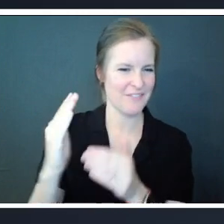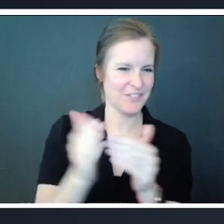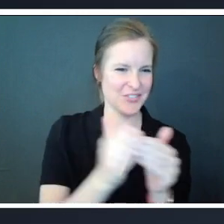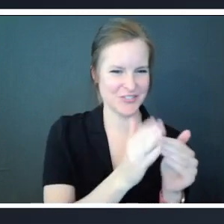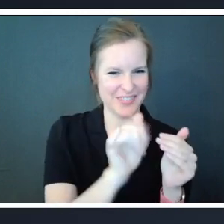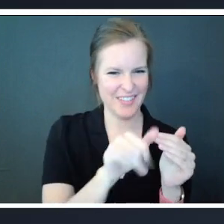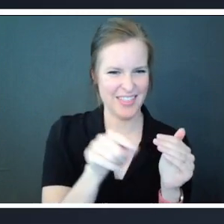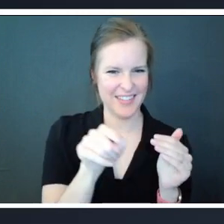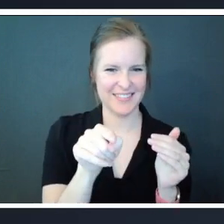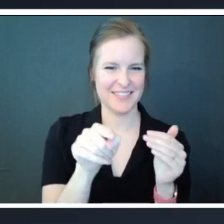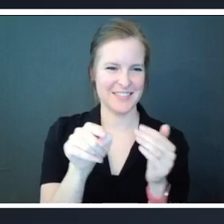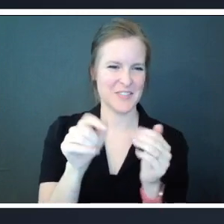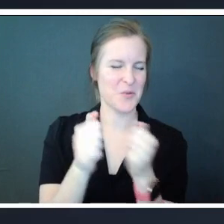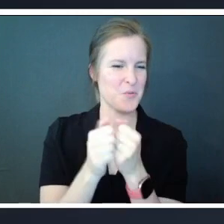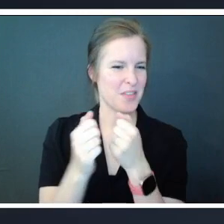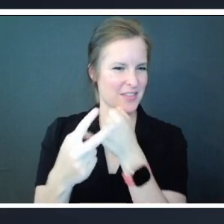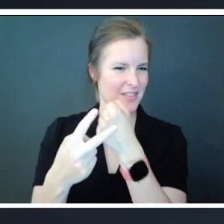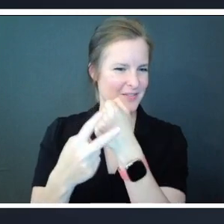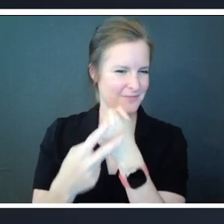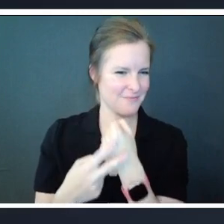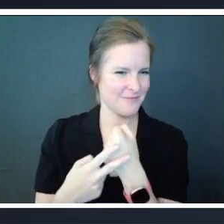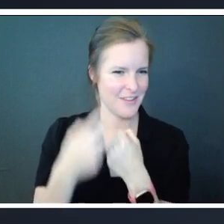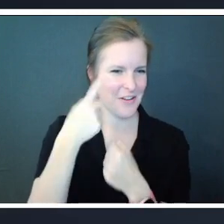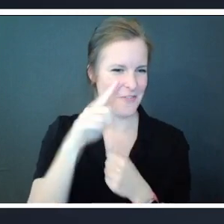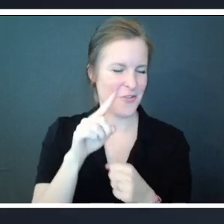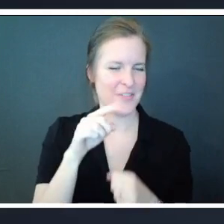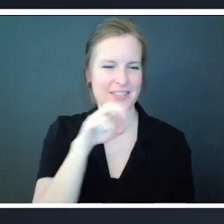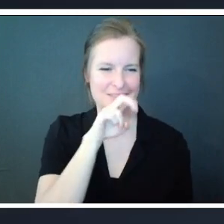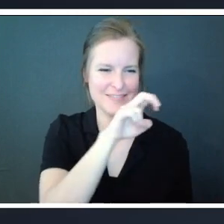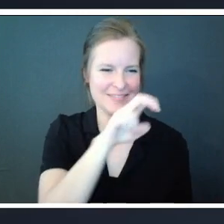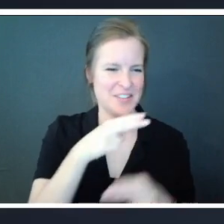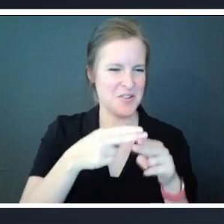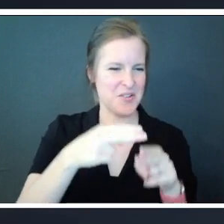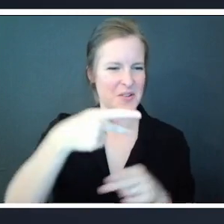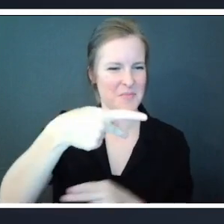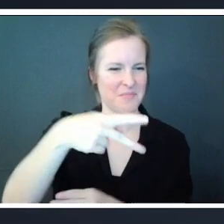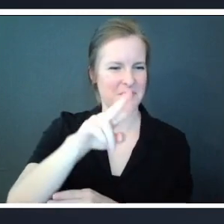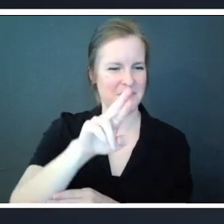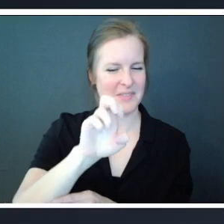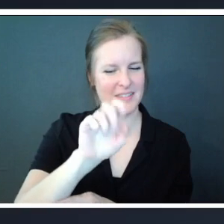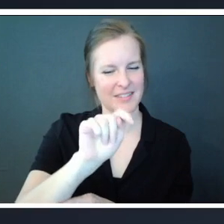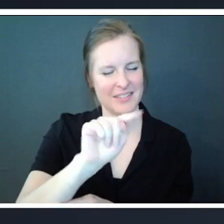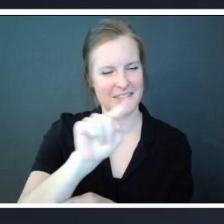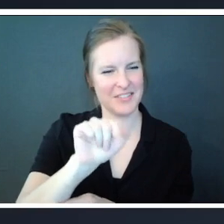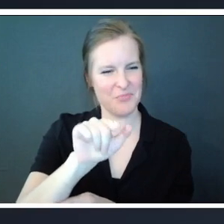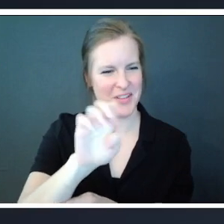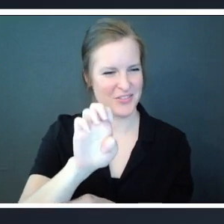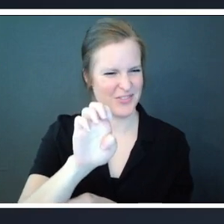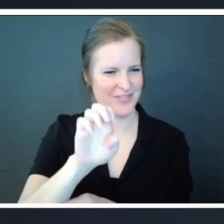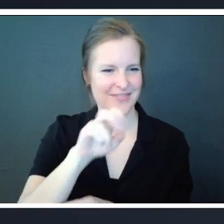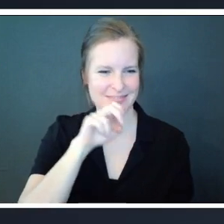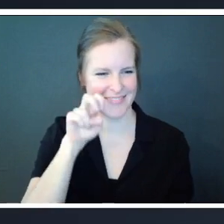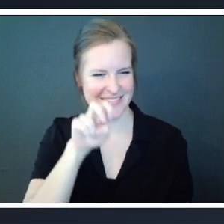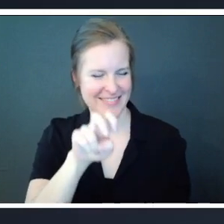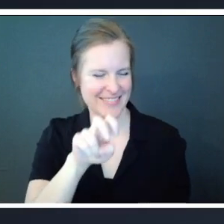Pretzel the snake -- on what he would have said to Pretzel the snake. And through this activity